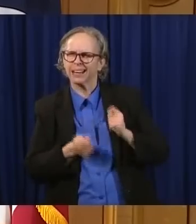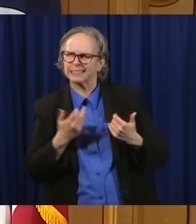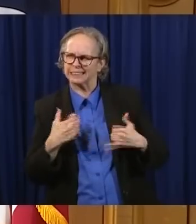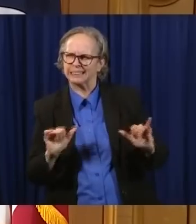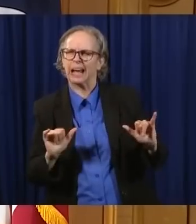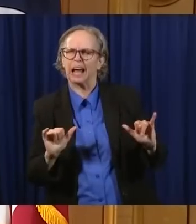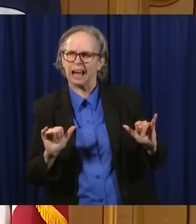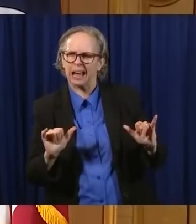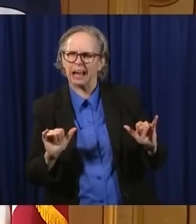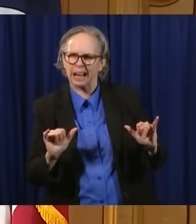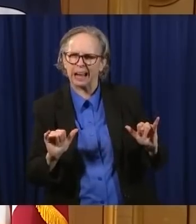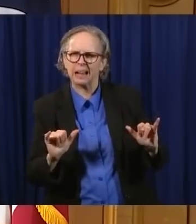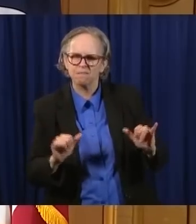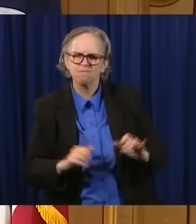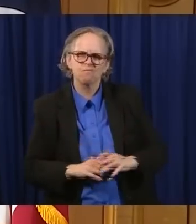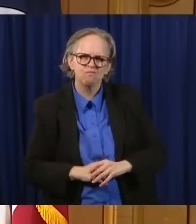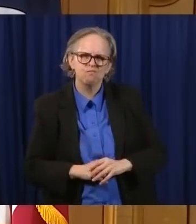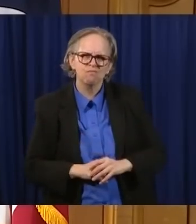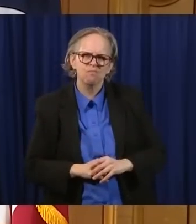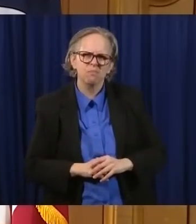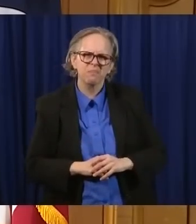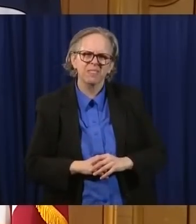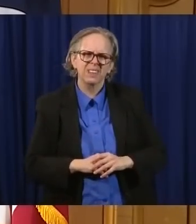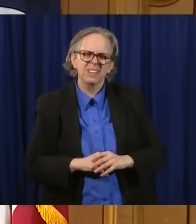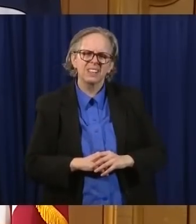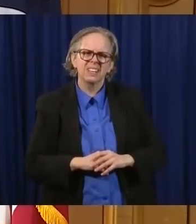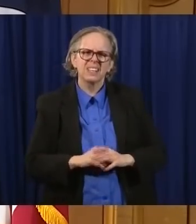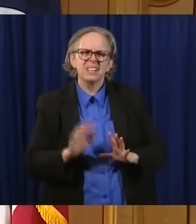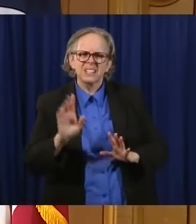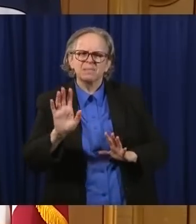DONE YET, BUT IT GAVE ME A GLIMPSE OF WHAT THEY HAD COME UP WITH.